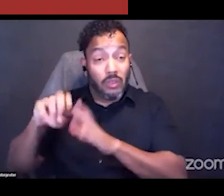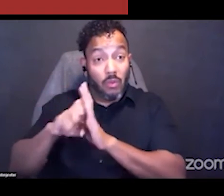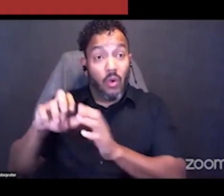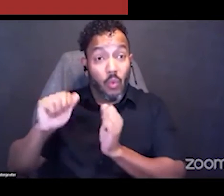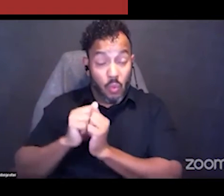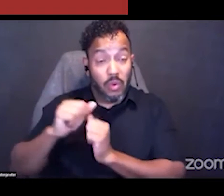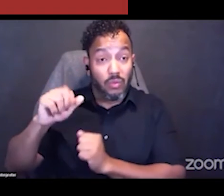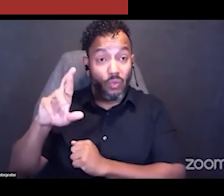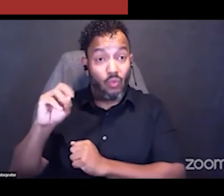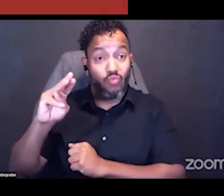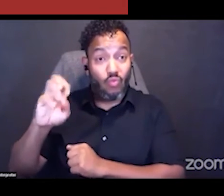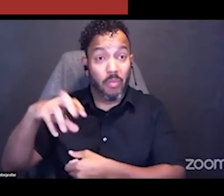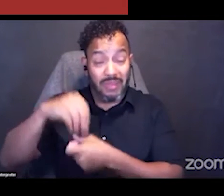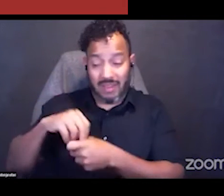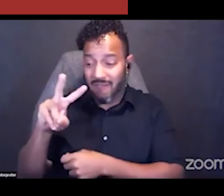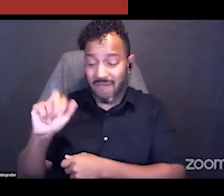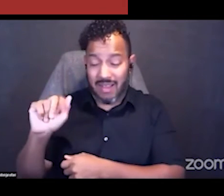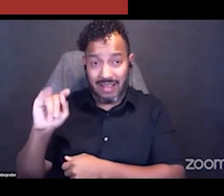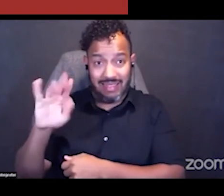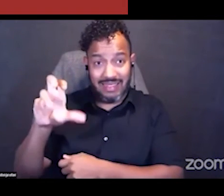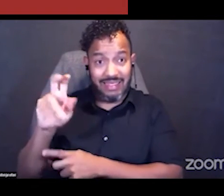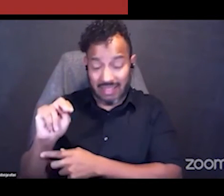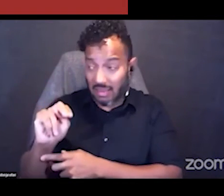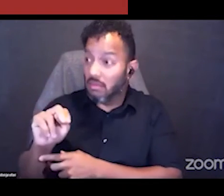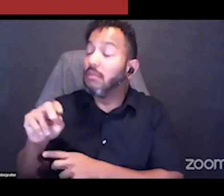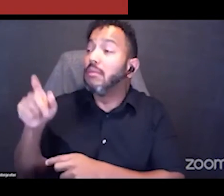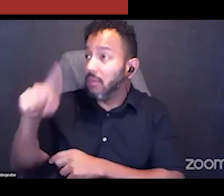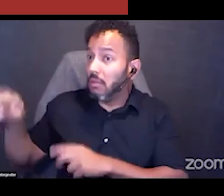against because of their disabilities, visible or invisible.